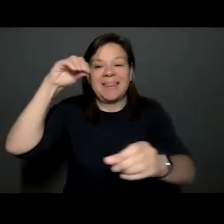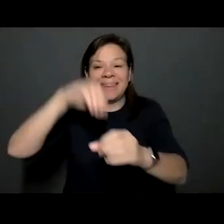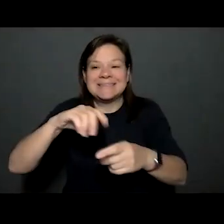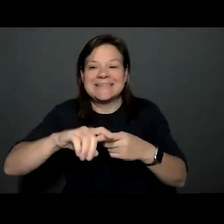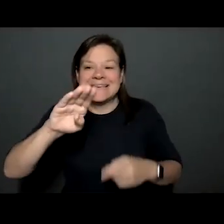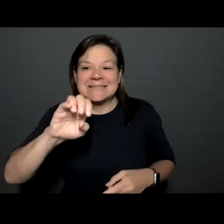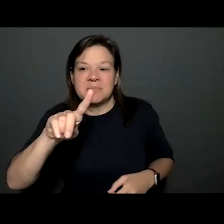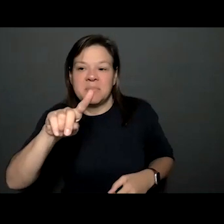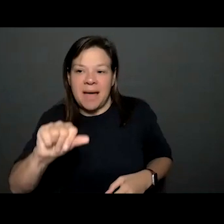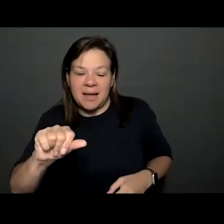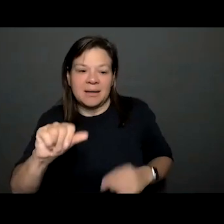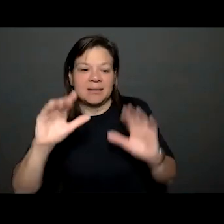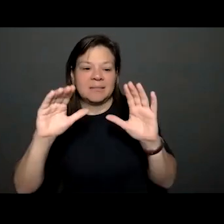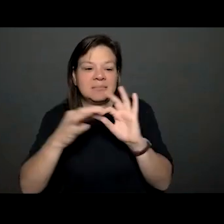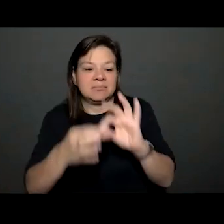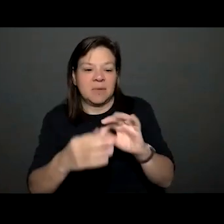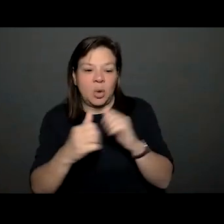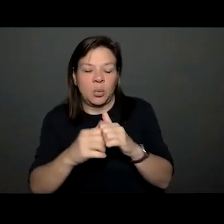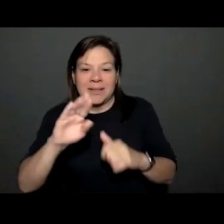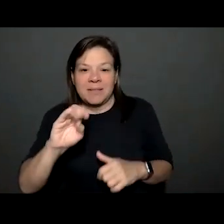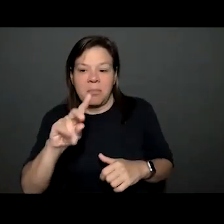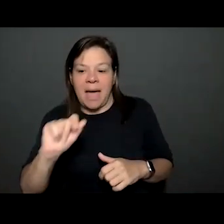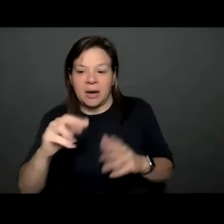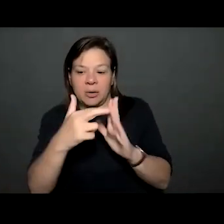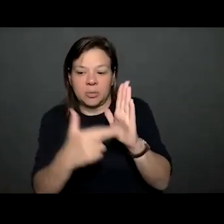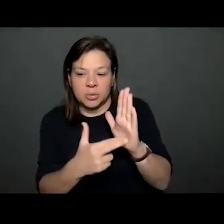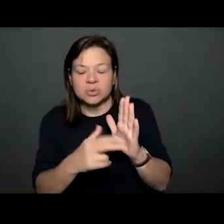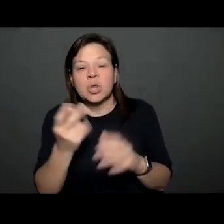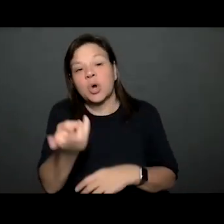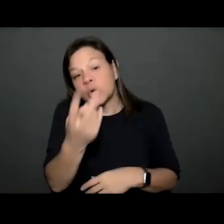THERE ARE TWO MAIN CUSTOM OBJECT COMMANDS, HS CUSTOM